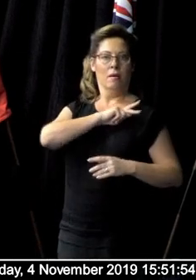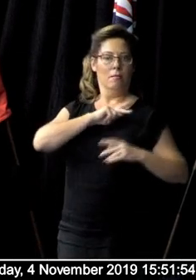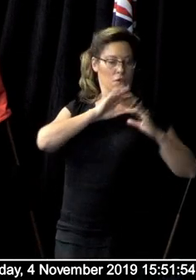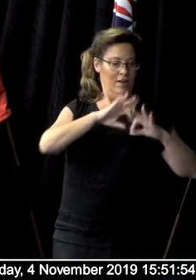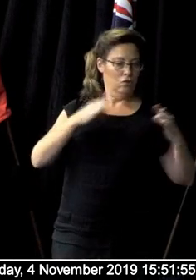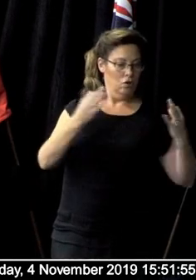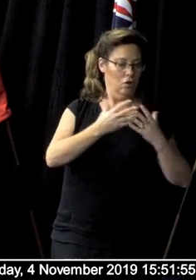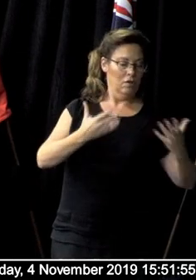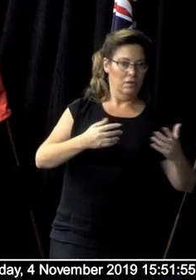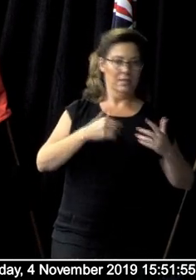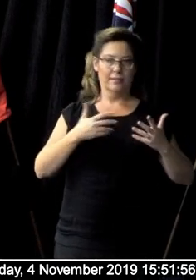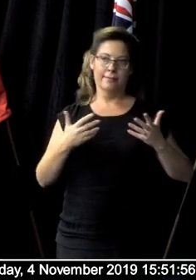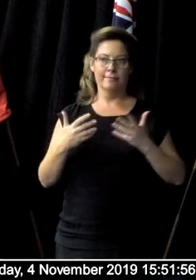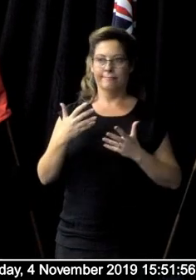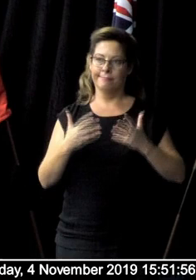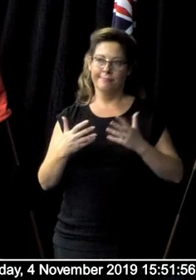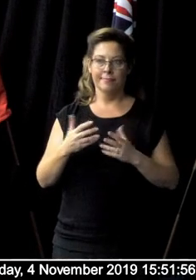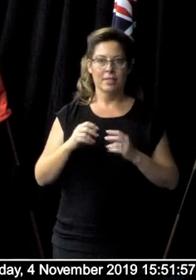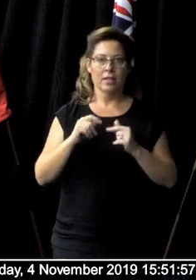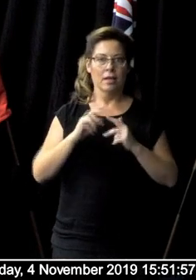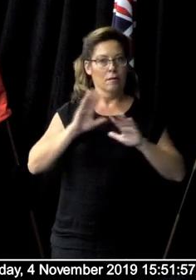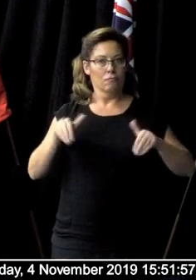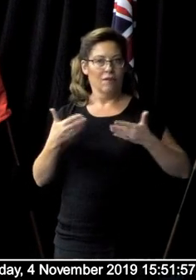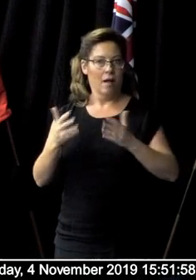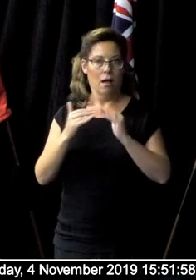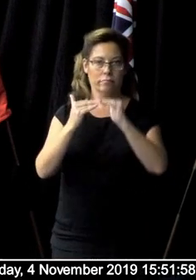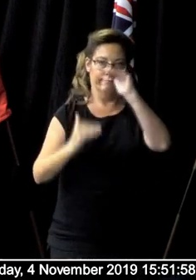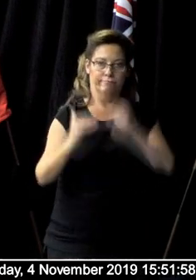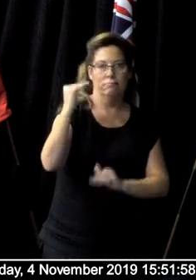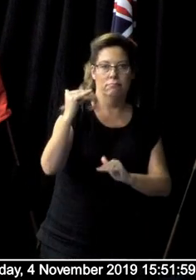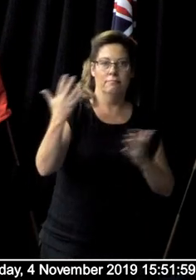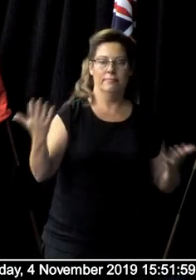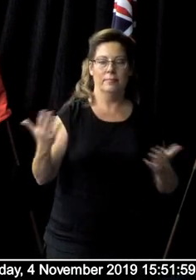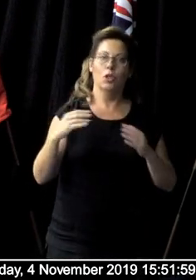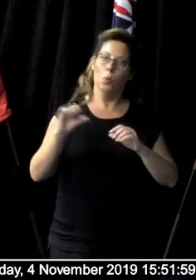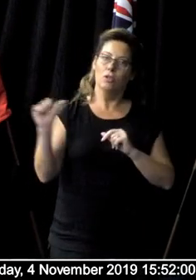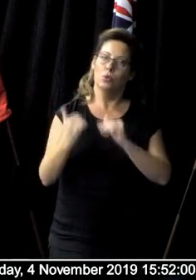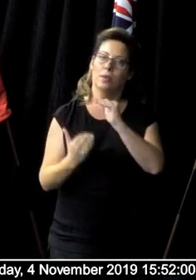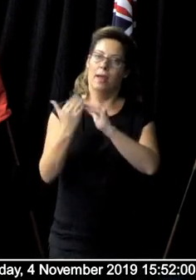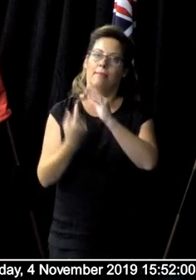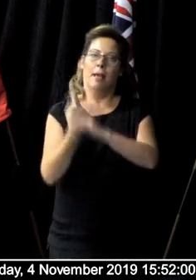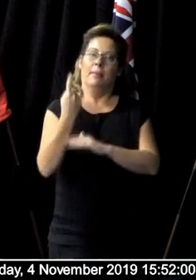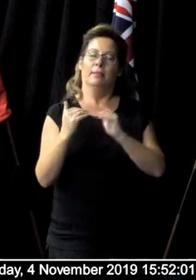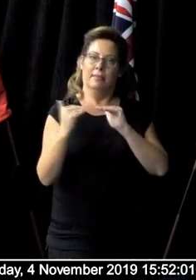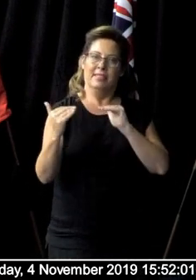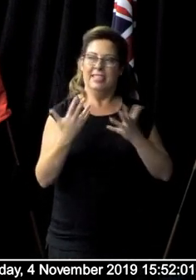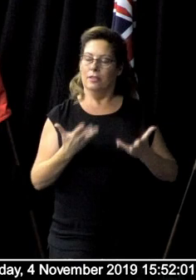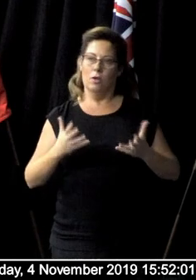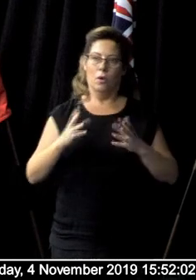what should ideally happen. So how do we make sure that, yes, those families and students